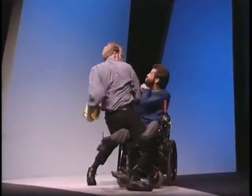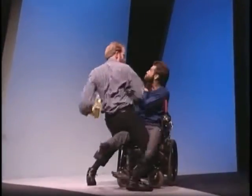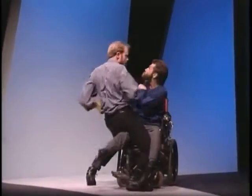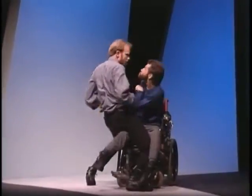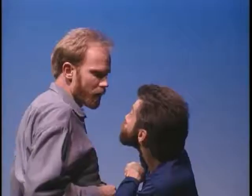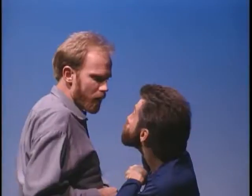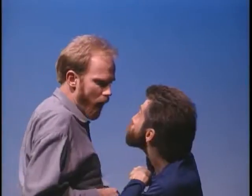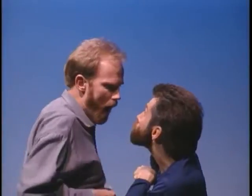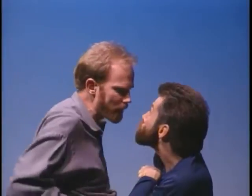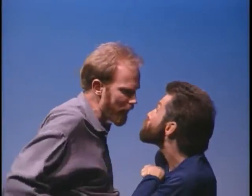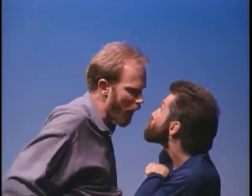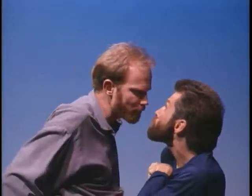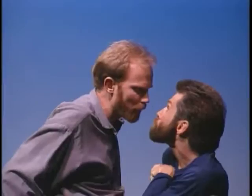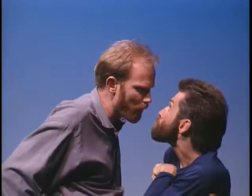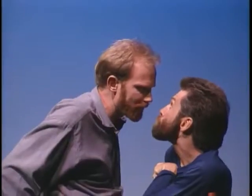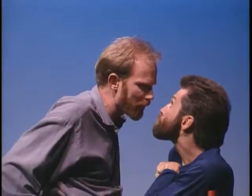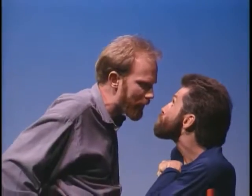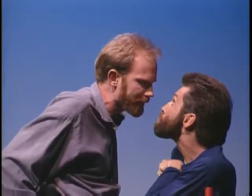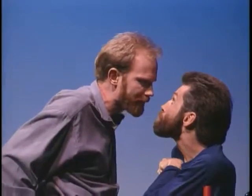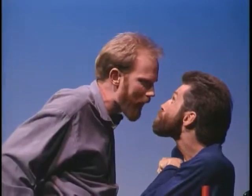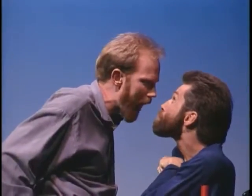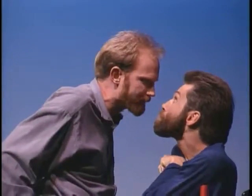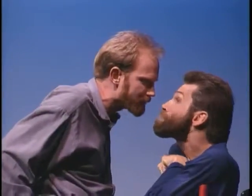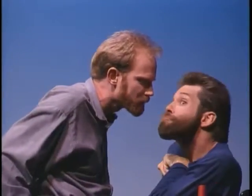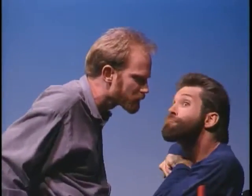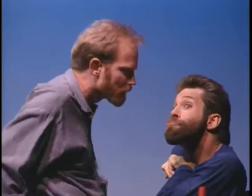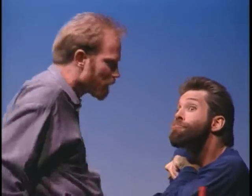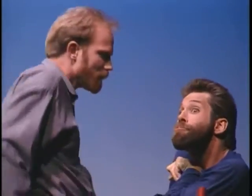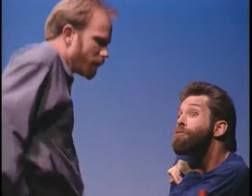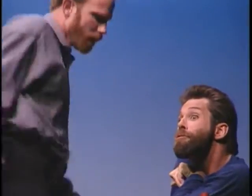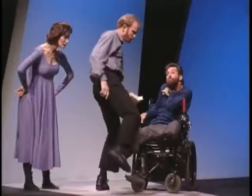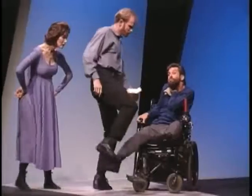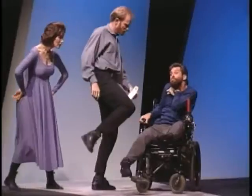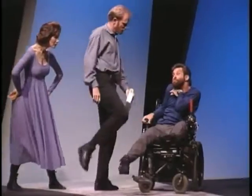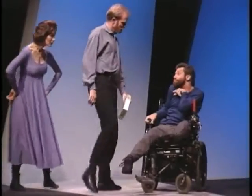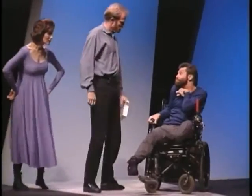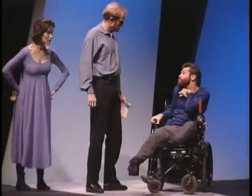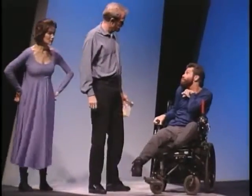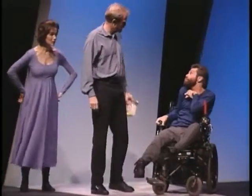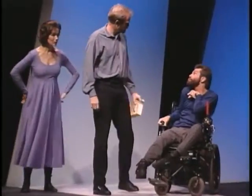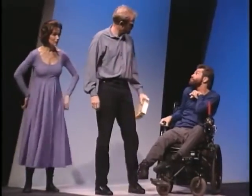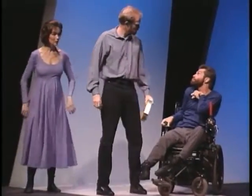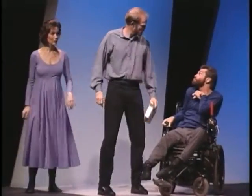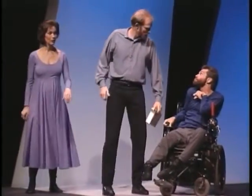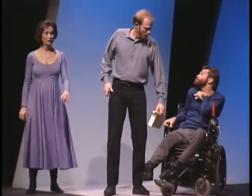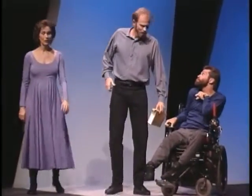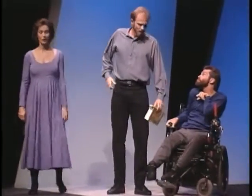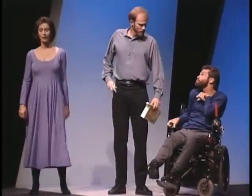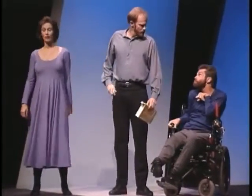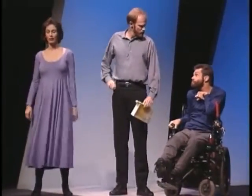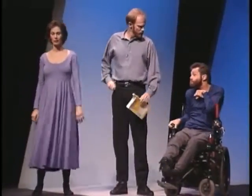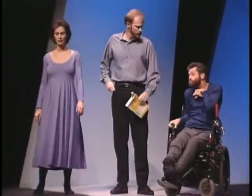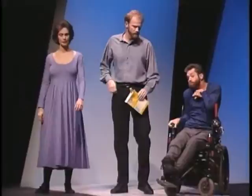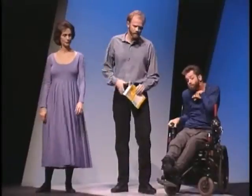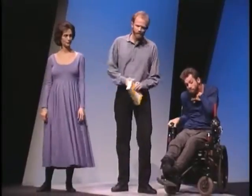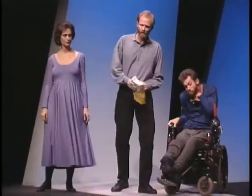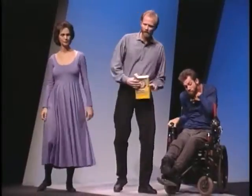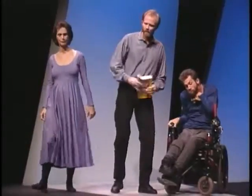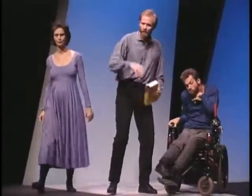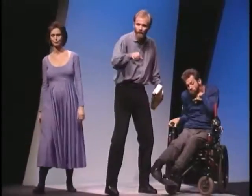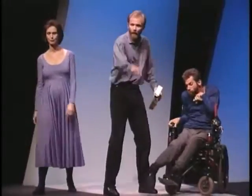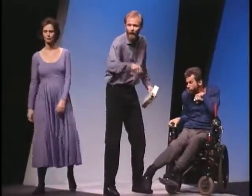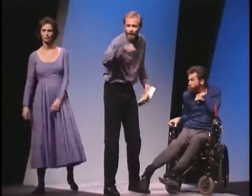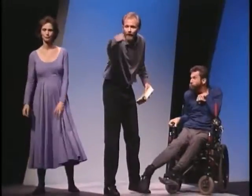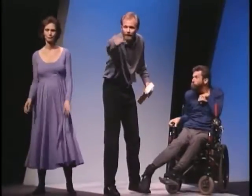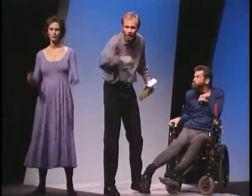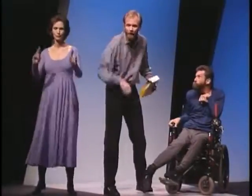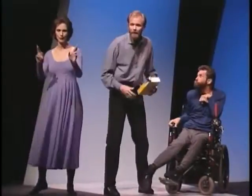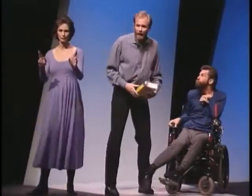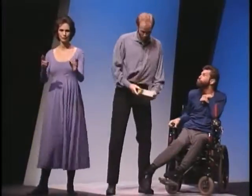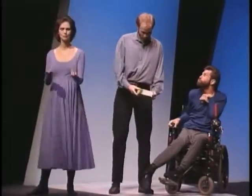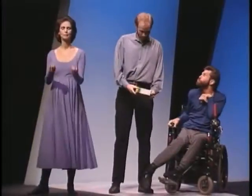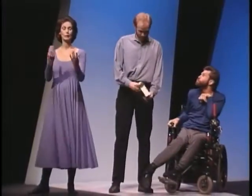I'm gonna help you whether you like it or not okay what do you like one cup or